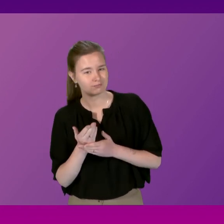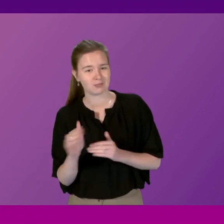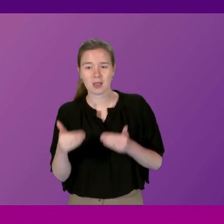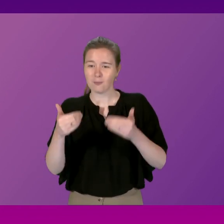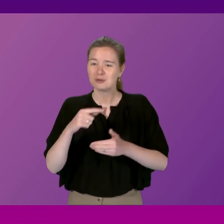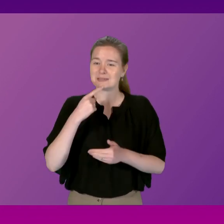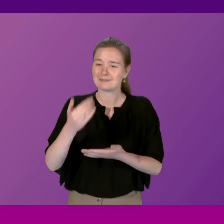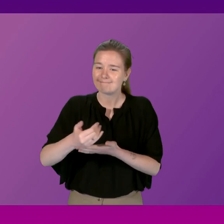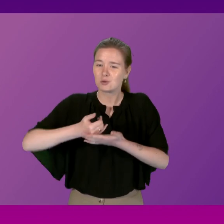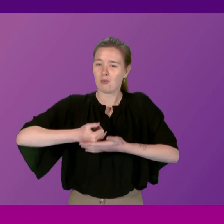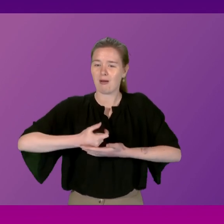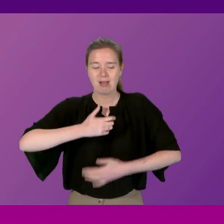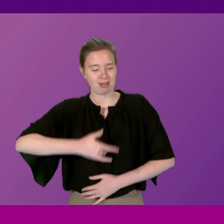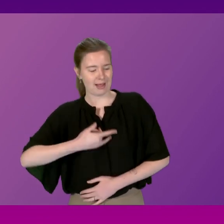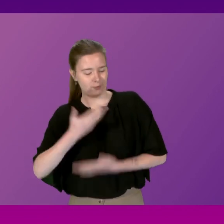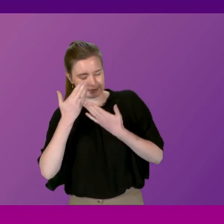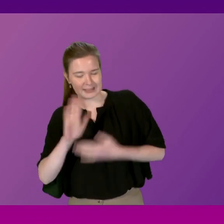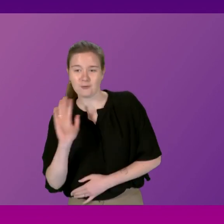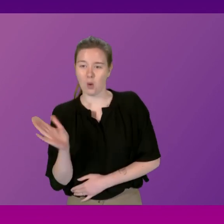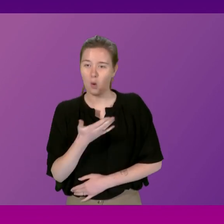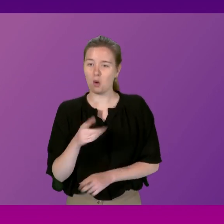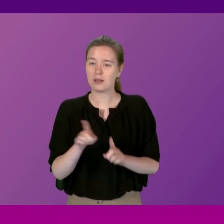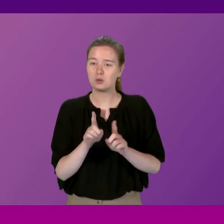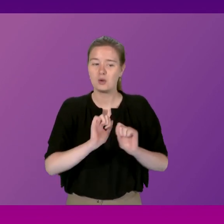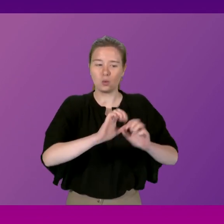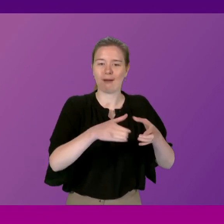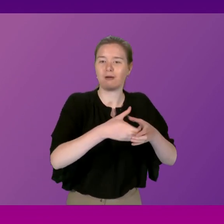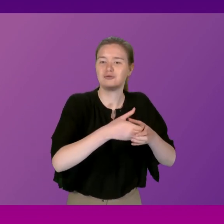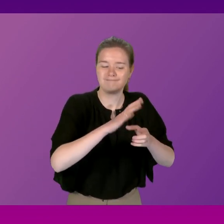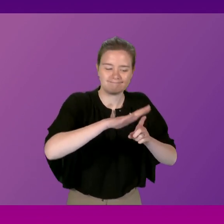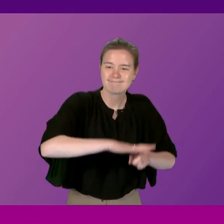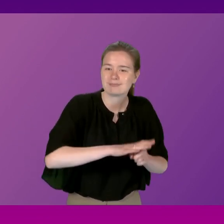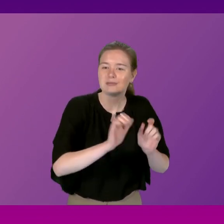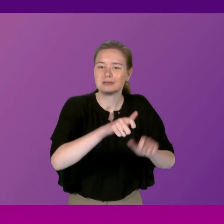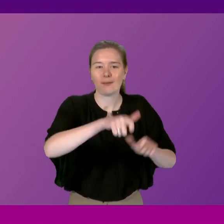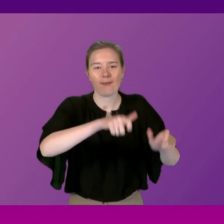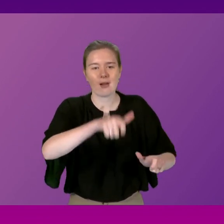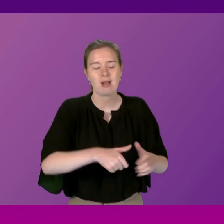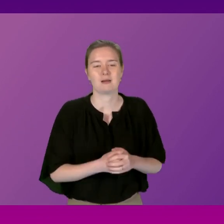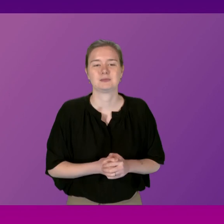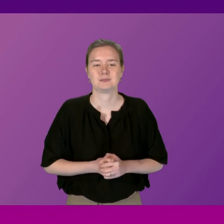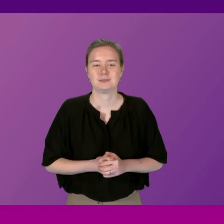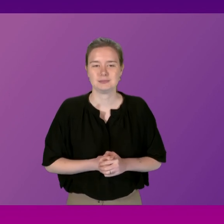“secure a life of dignity for all, including the most marginalised and disadvantaged”,